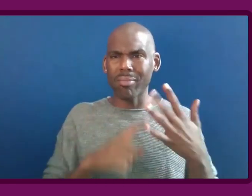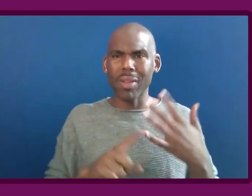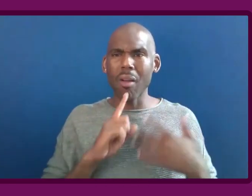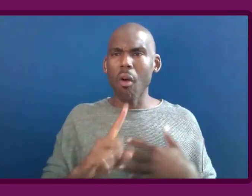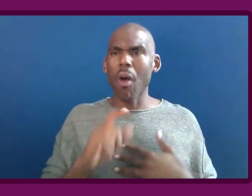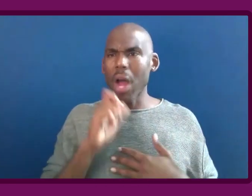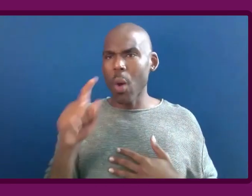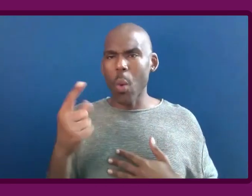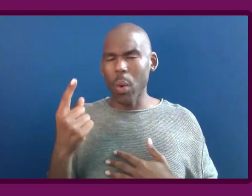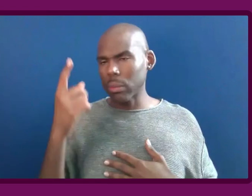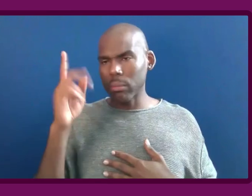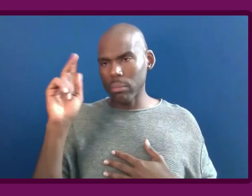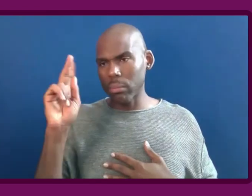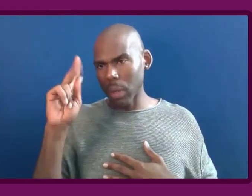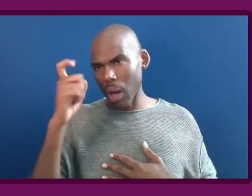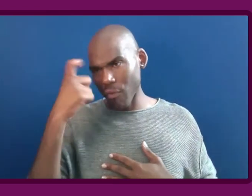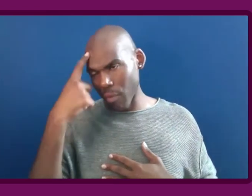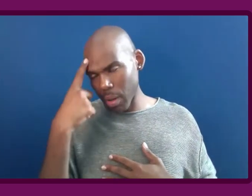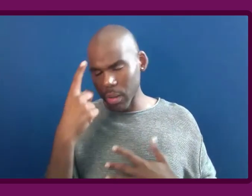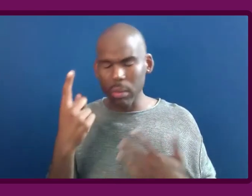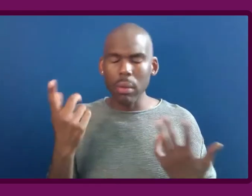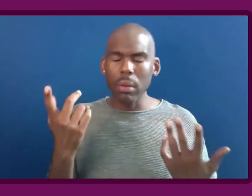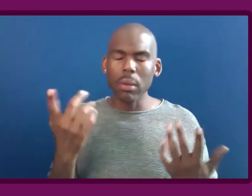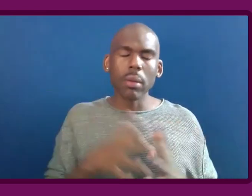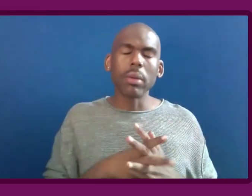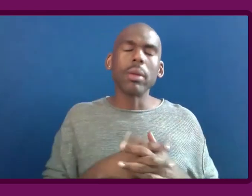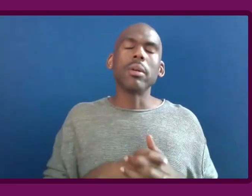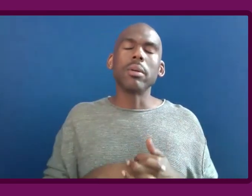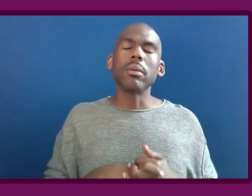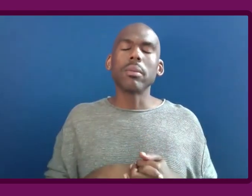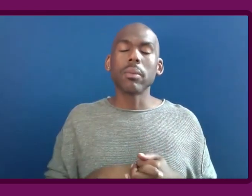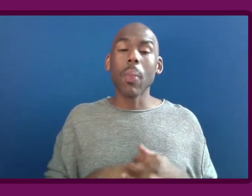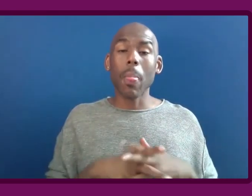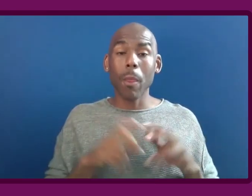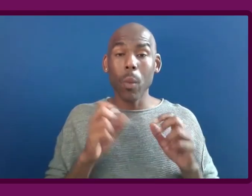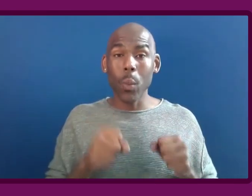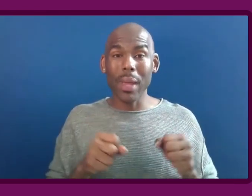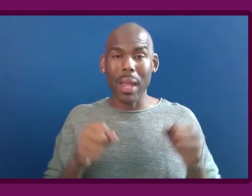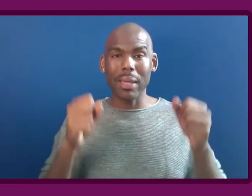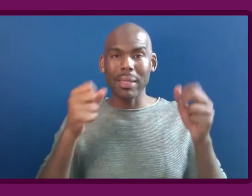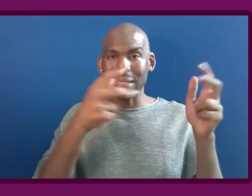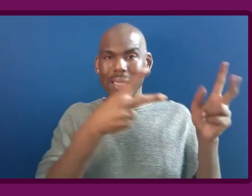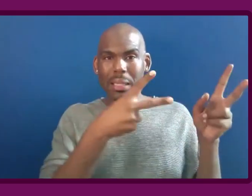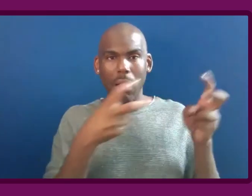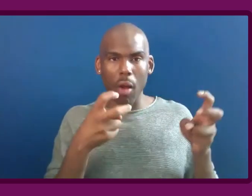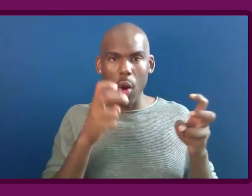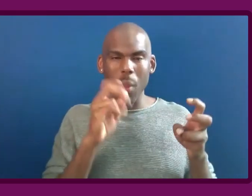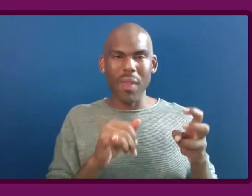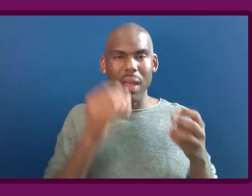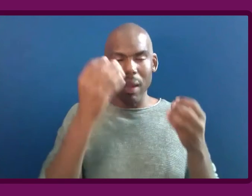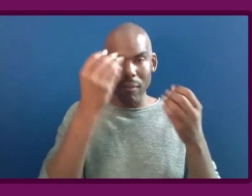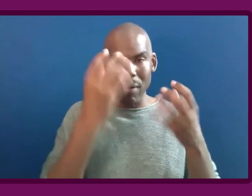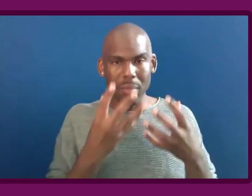we create content. Through our platforms, through our storytelling, we create content. We have